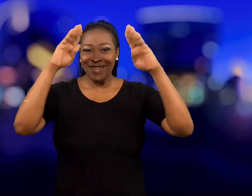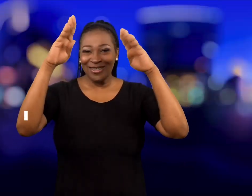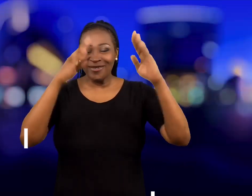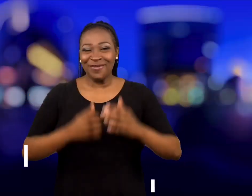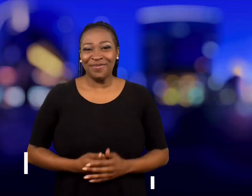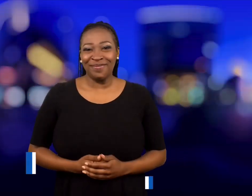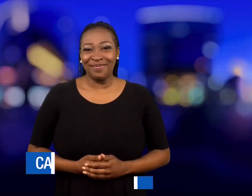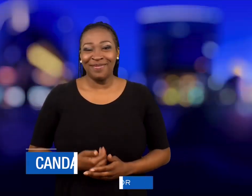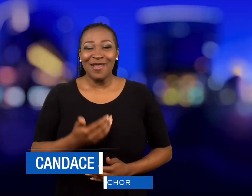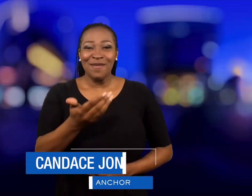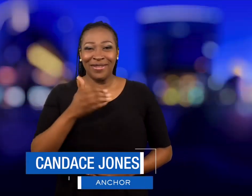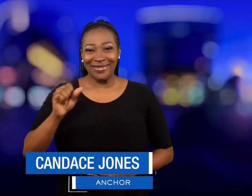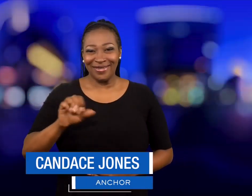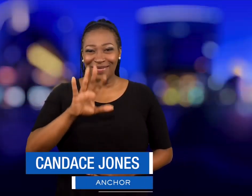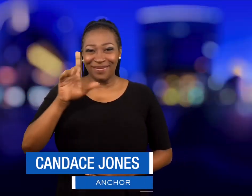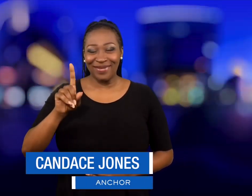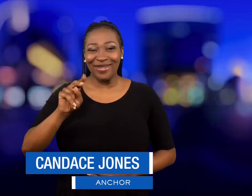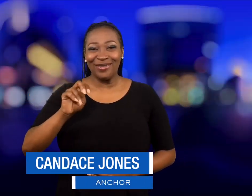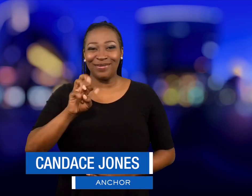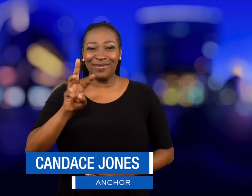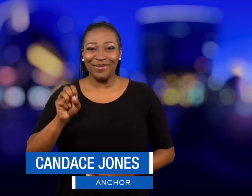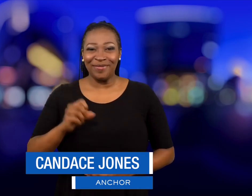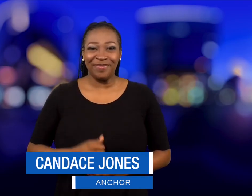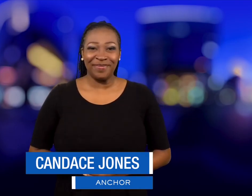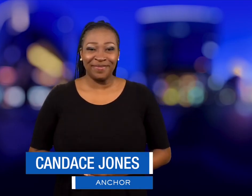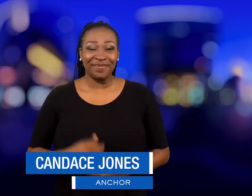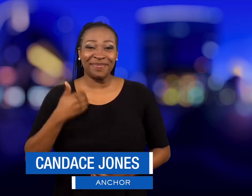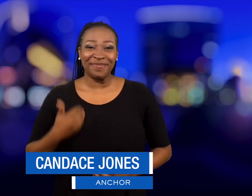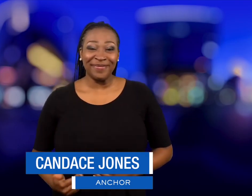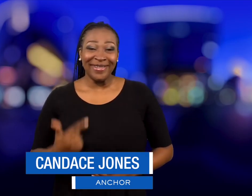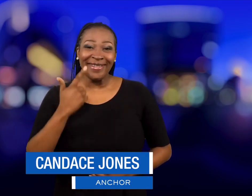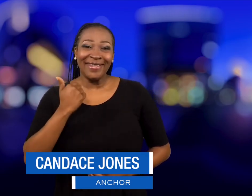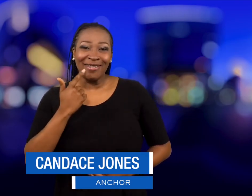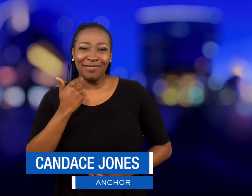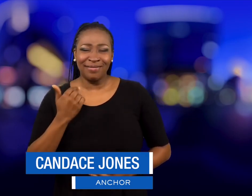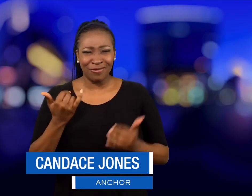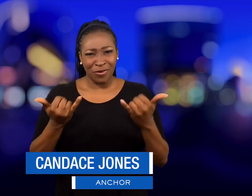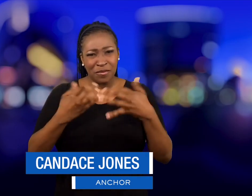Hello everyone. Welcome to Sign1News. I'm Candace Jones.